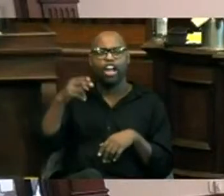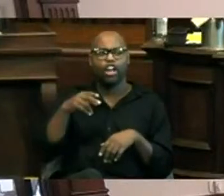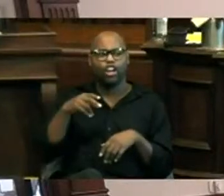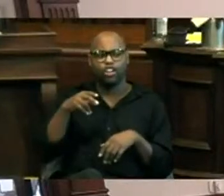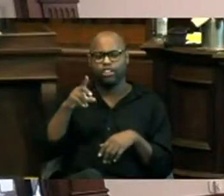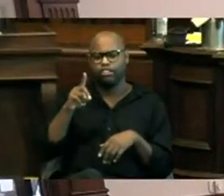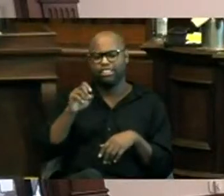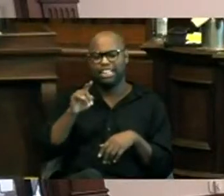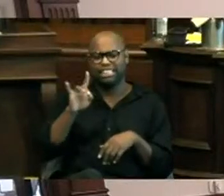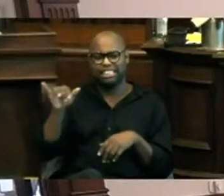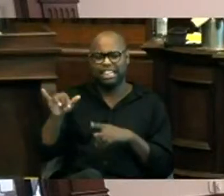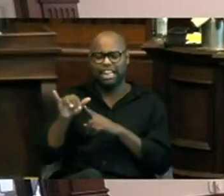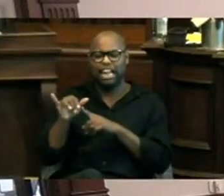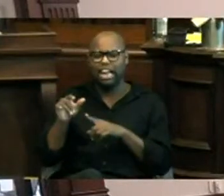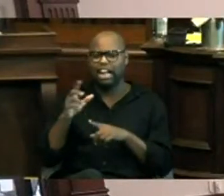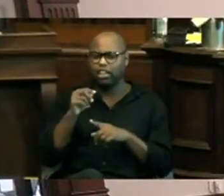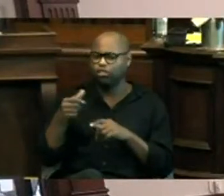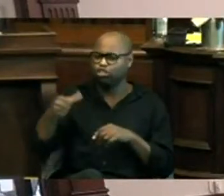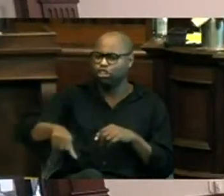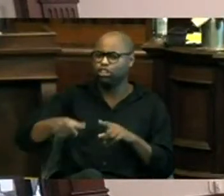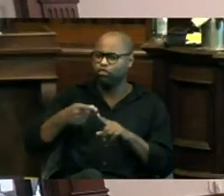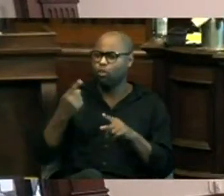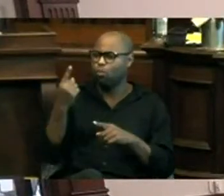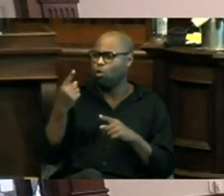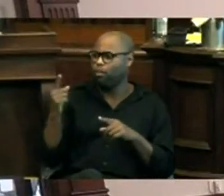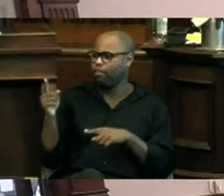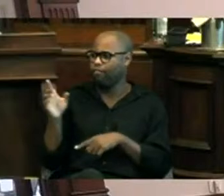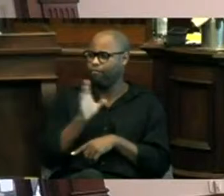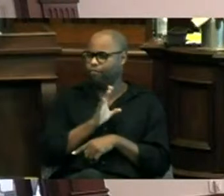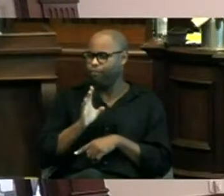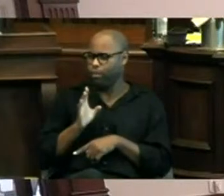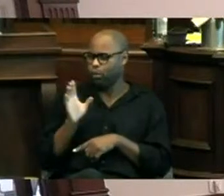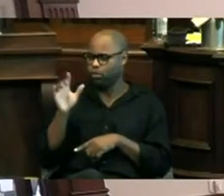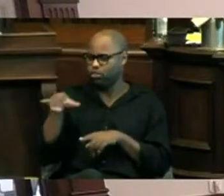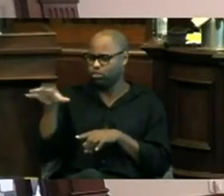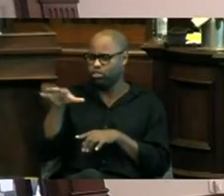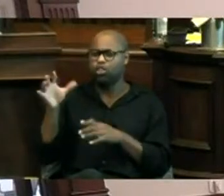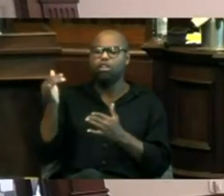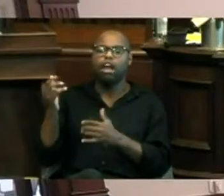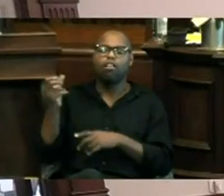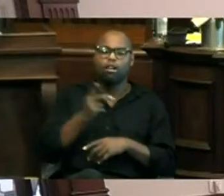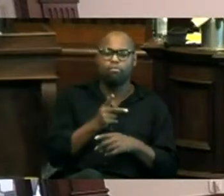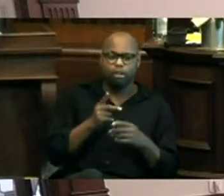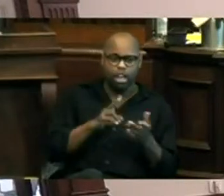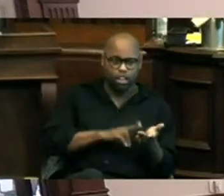with some higher density and was